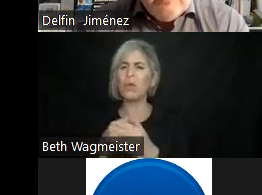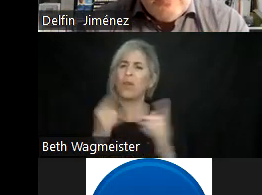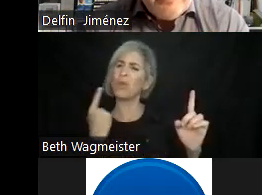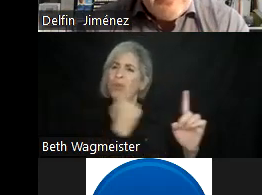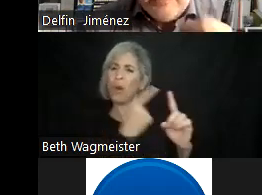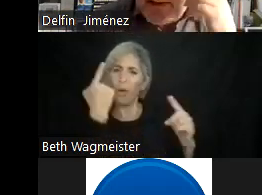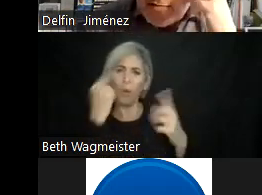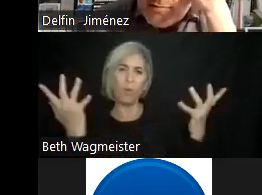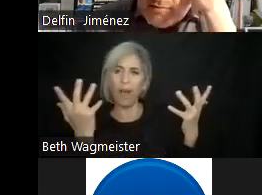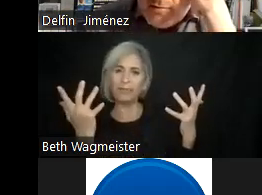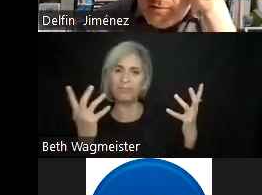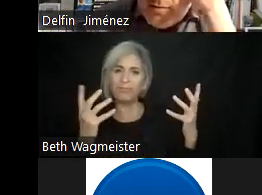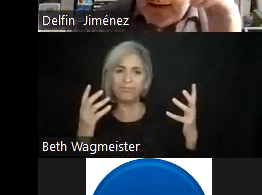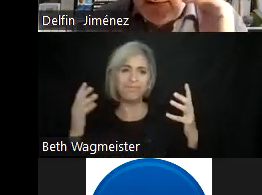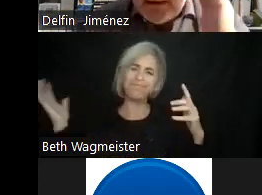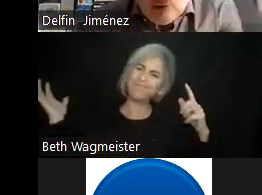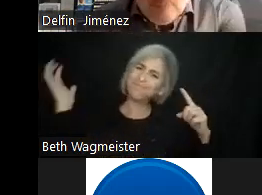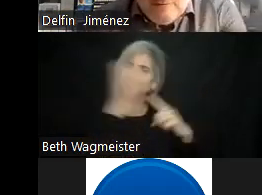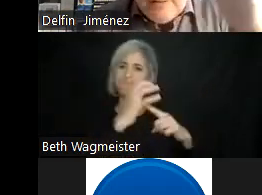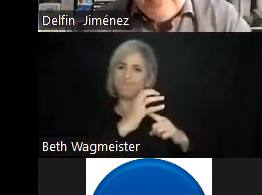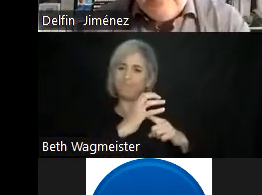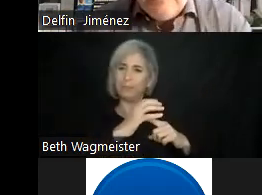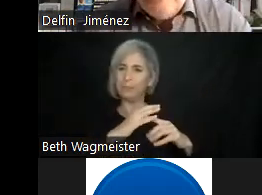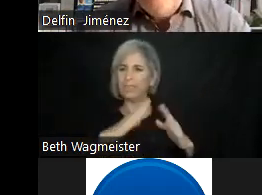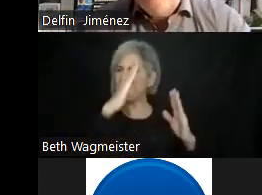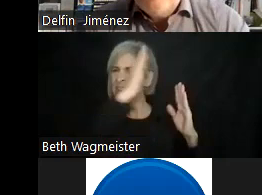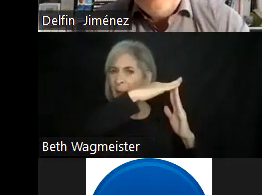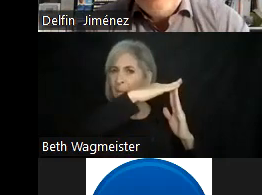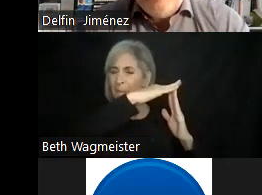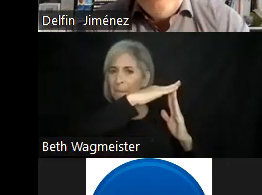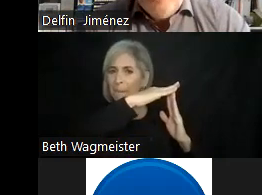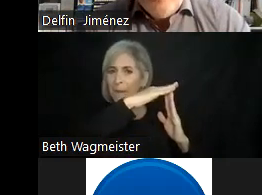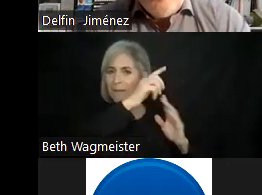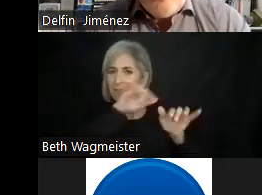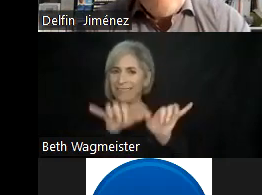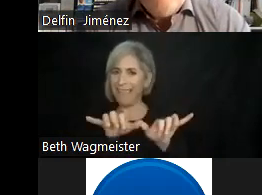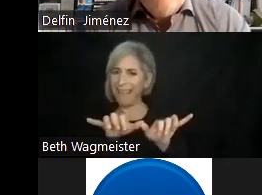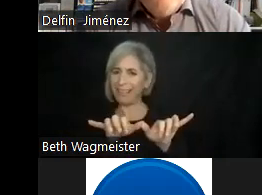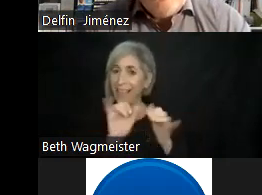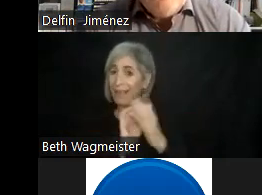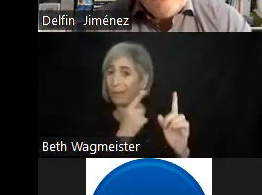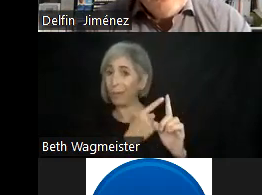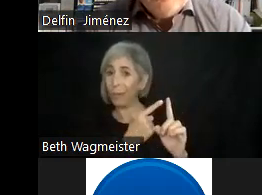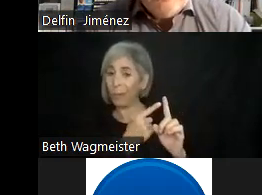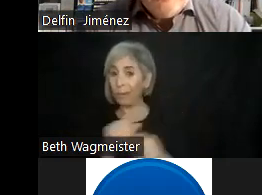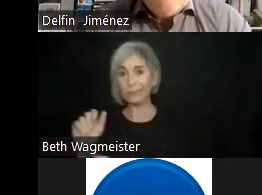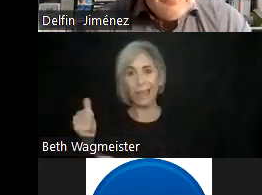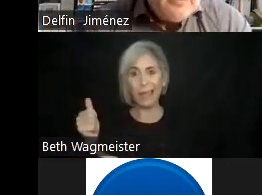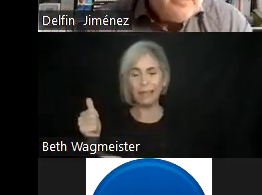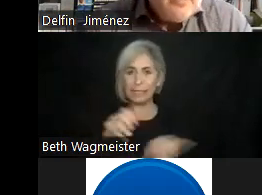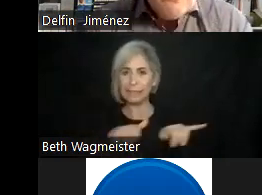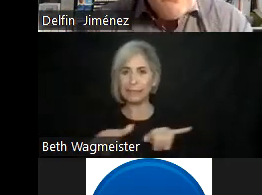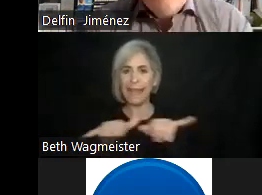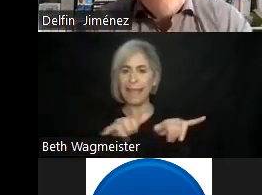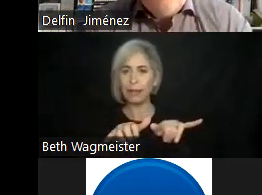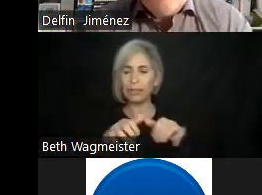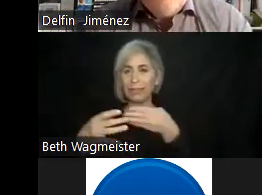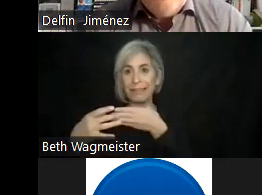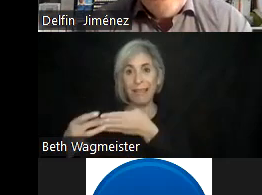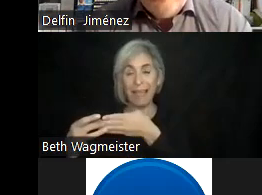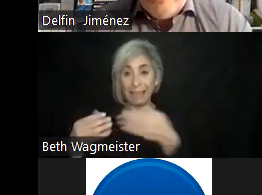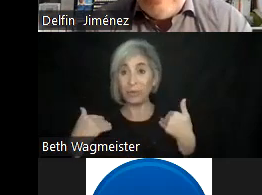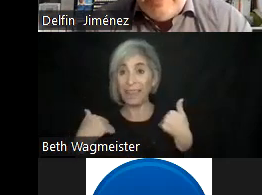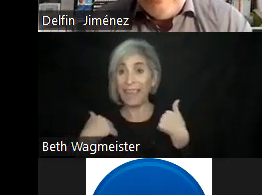For excellence, at the top of the scale, we have standards and guides, good practice Guidelines.